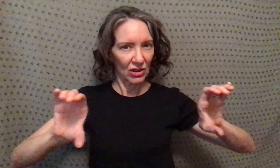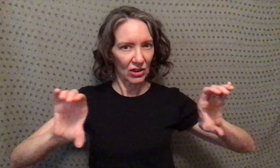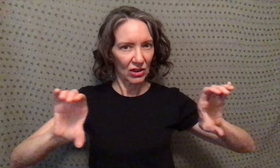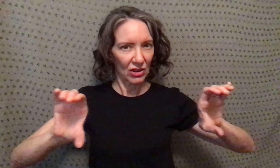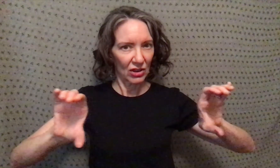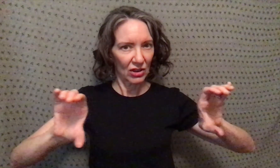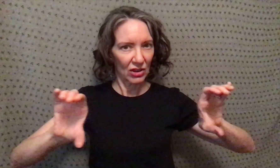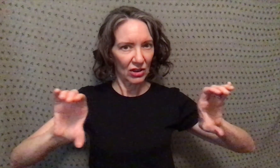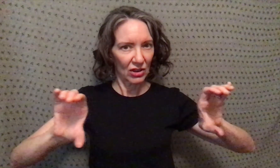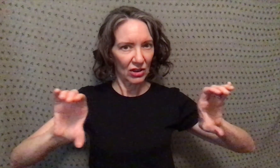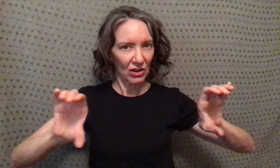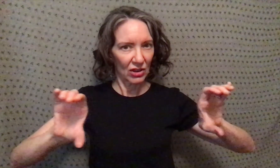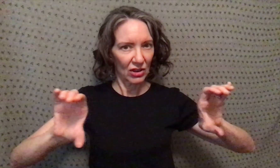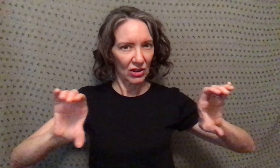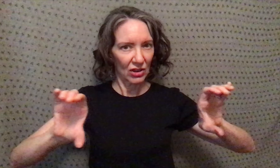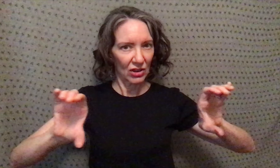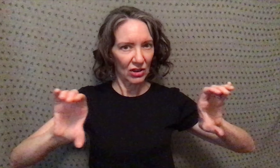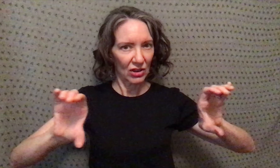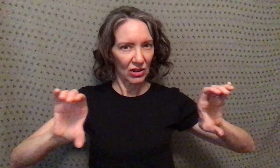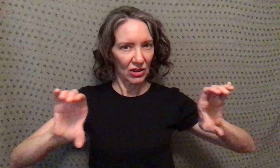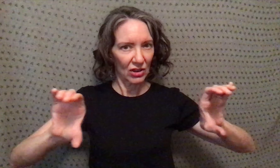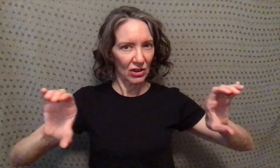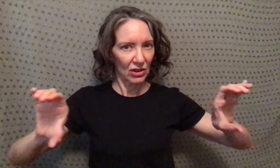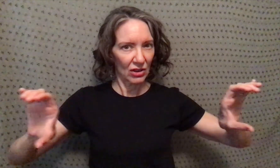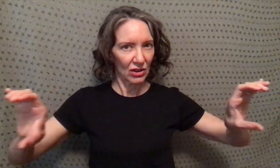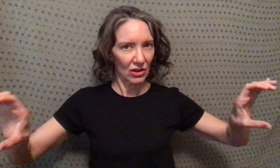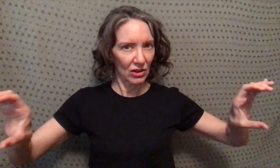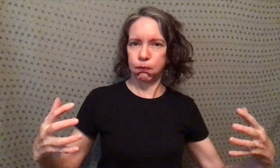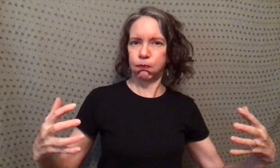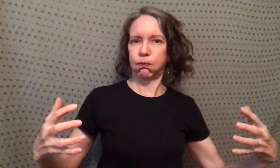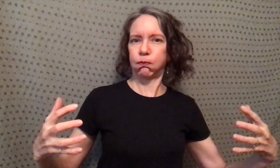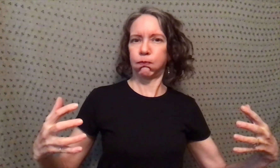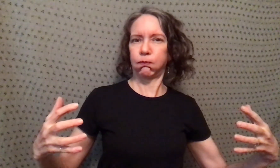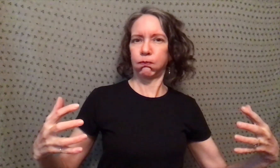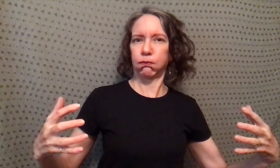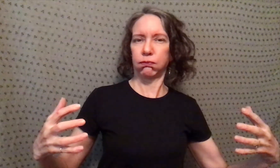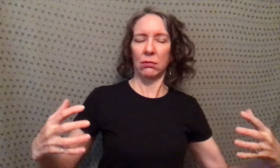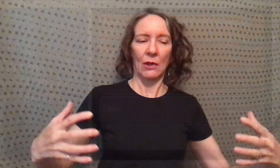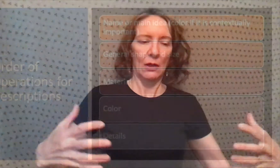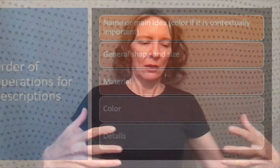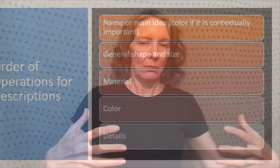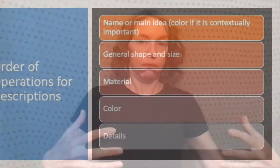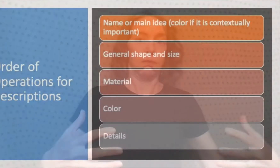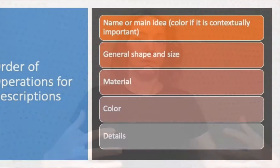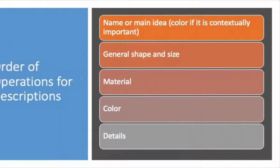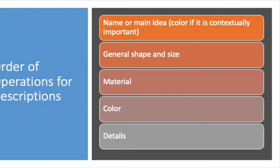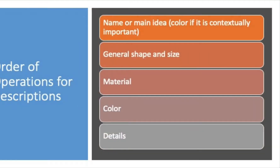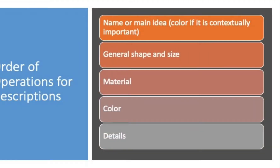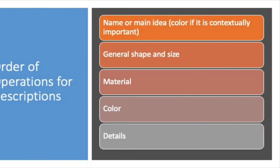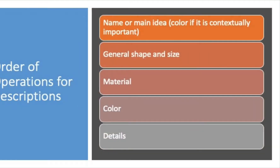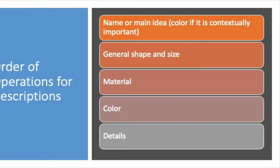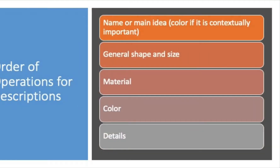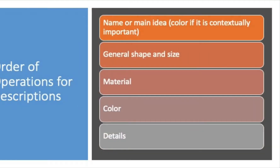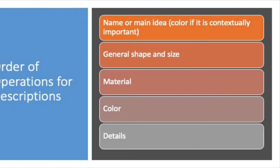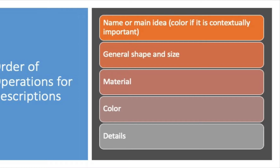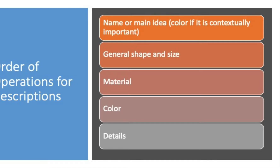plus the cha mouth; or, in some cases puff cheeks. The order of operations